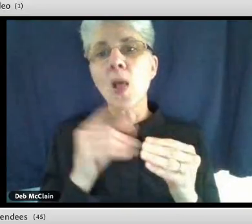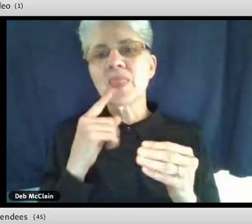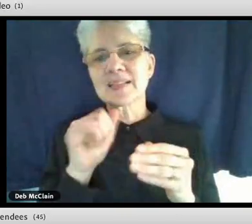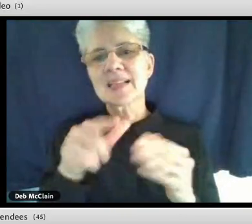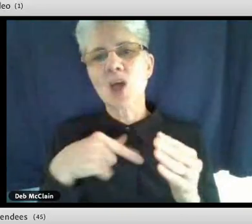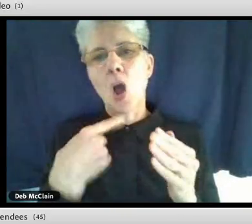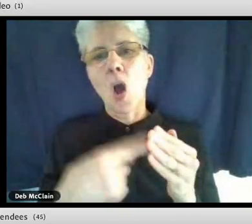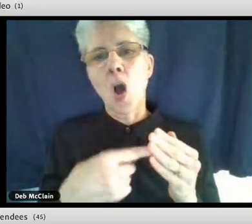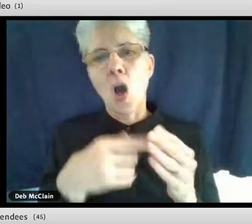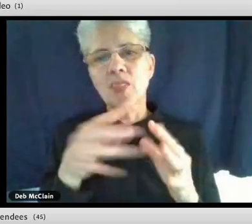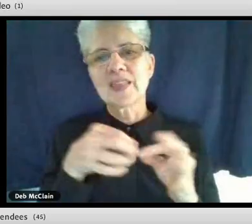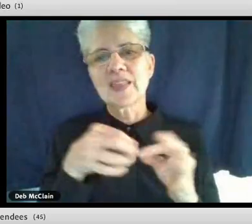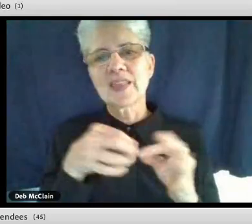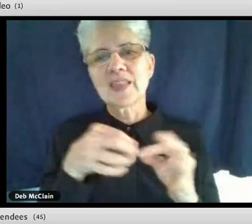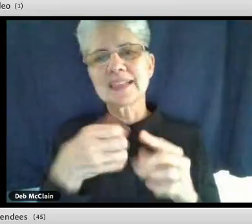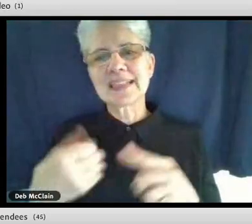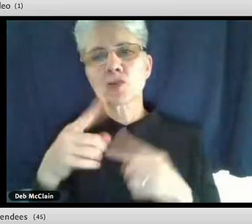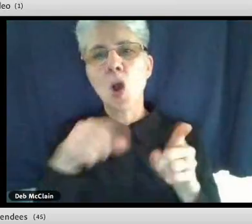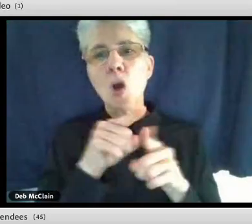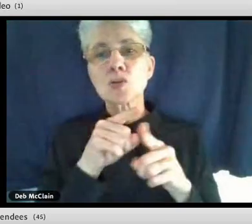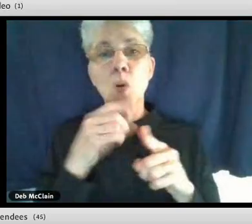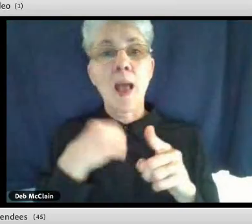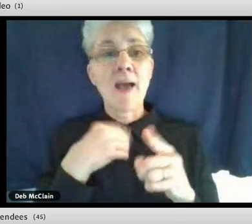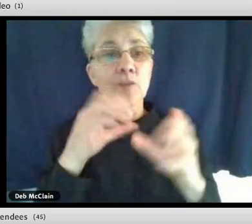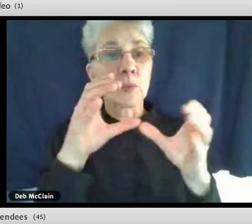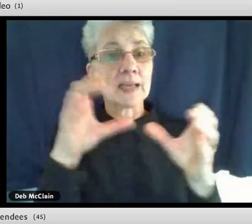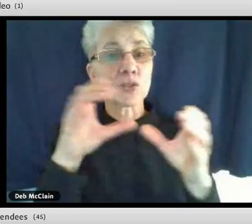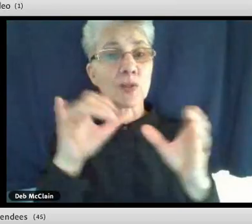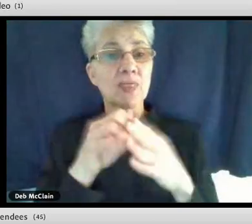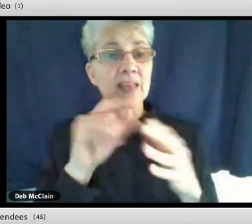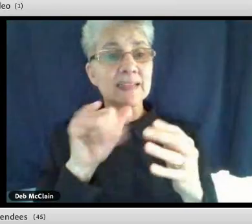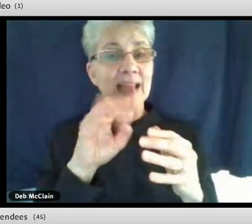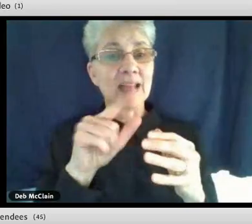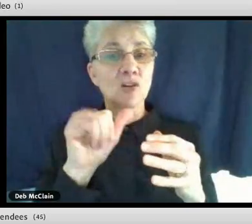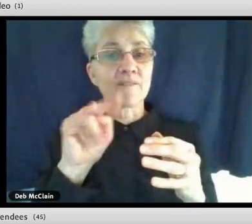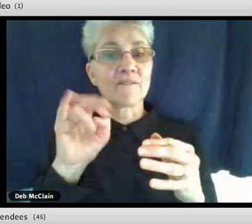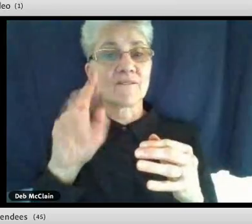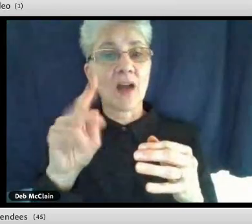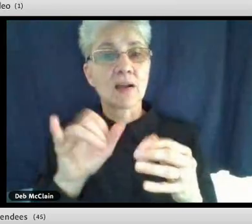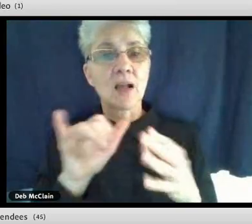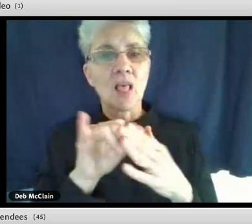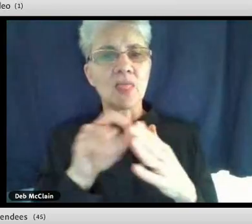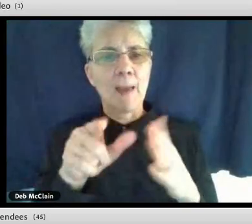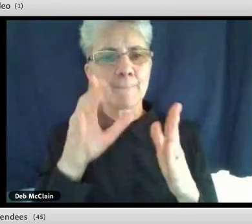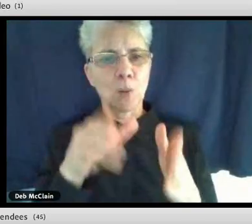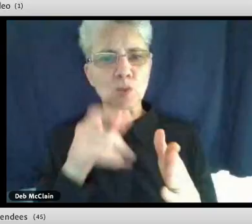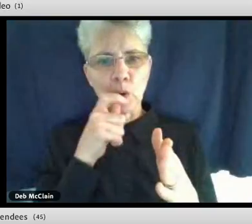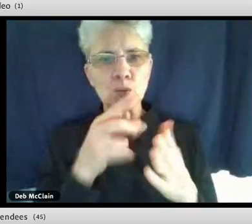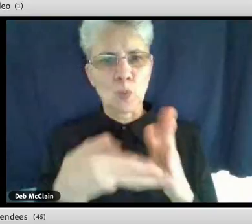You also have the credentials, this is Daniel Funke, that you can of the person who's reviewing the facts.